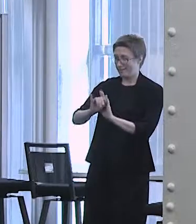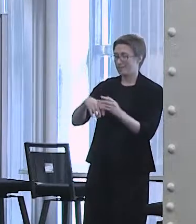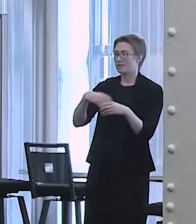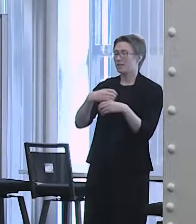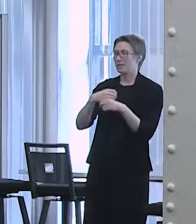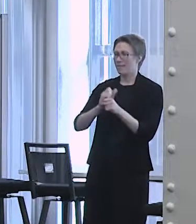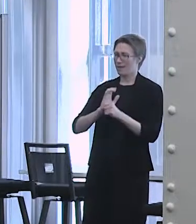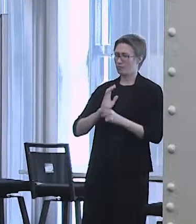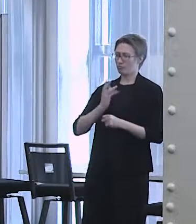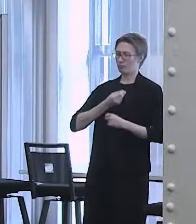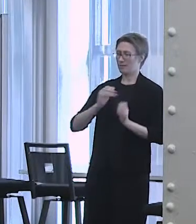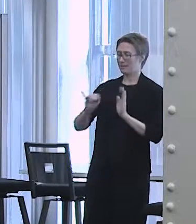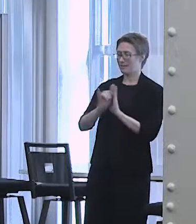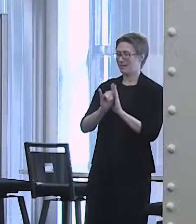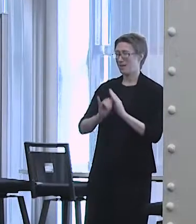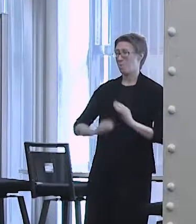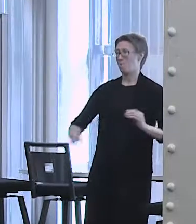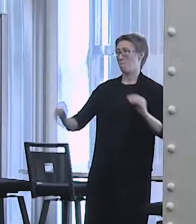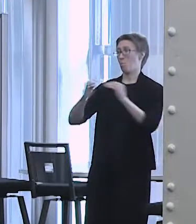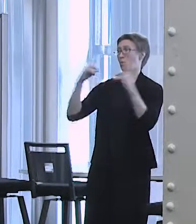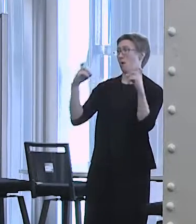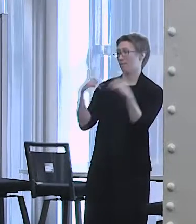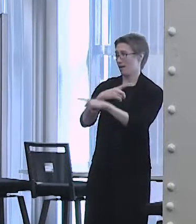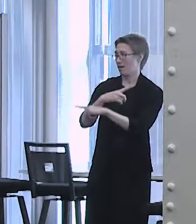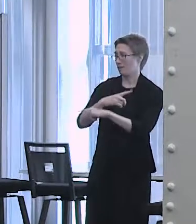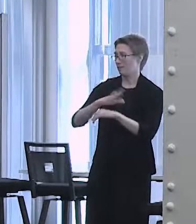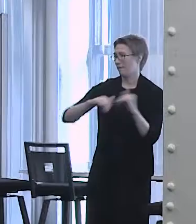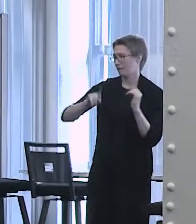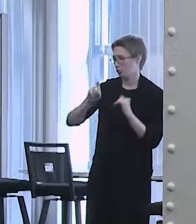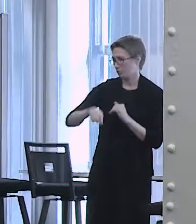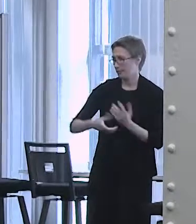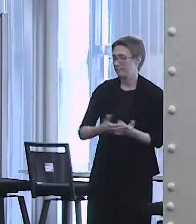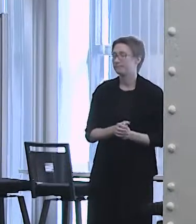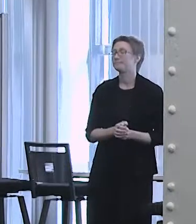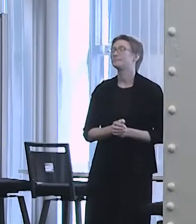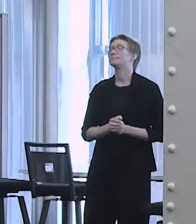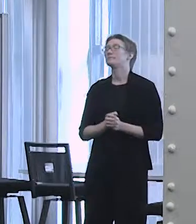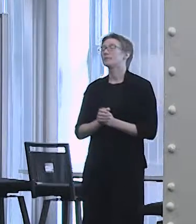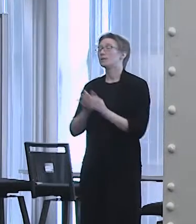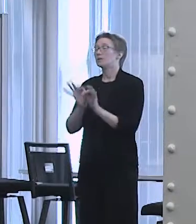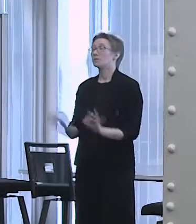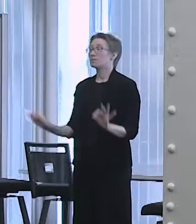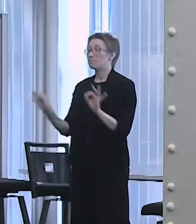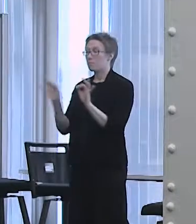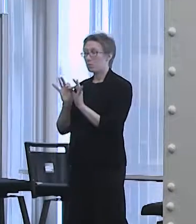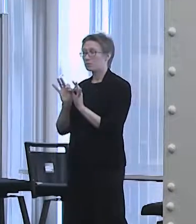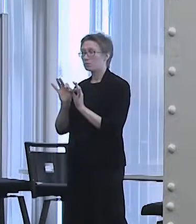In order to foster acceptance for trans people in general, it is absolutely vital to look at intersecting issues,